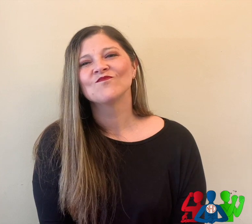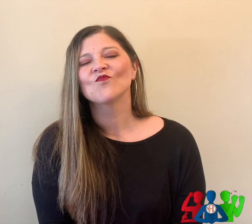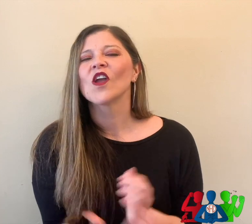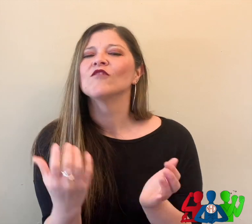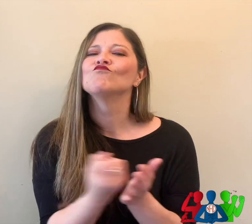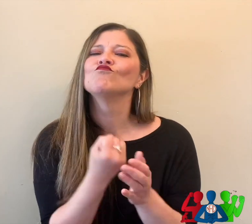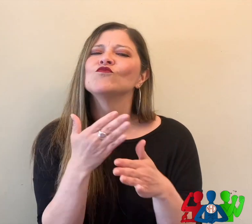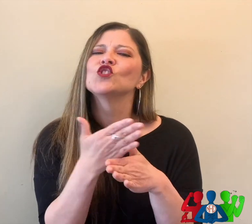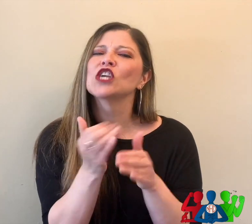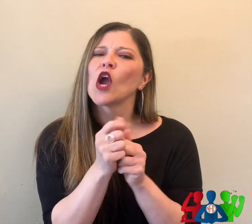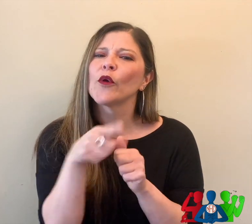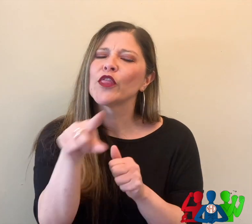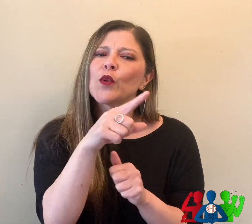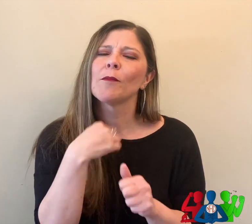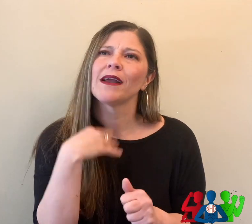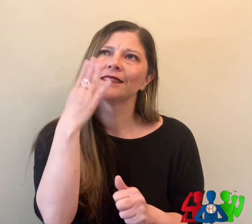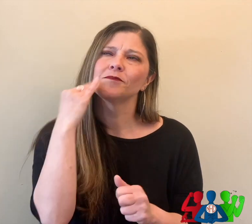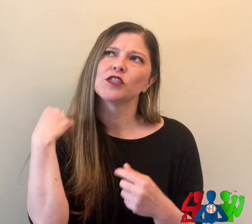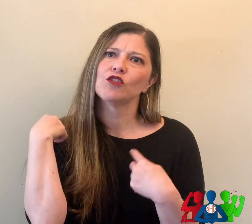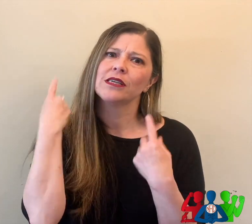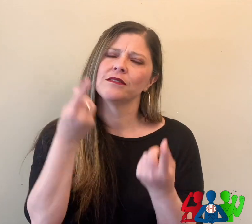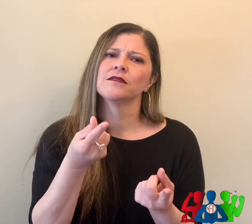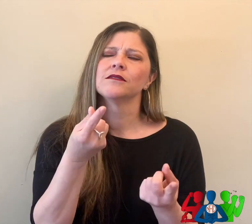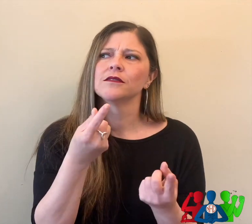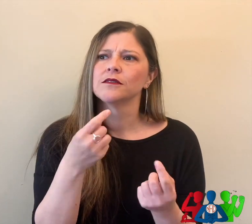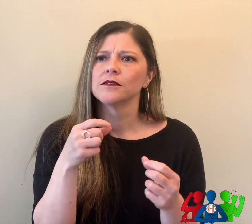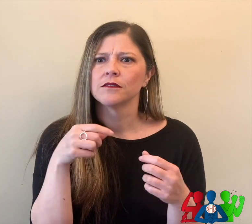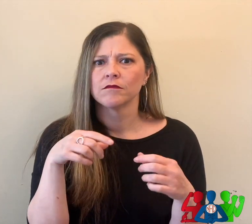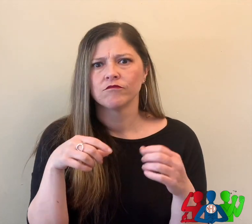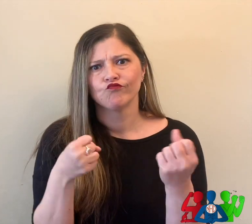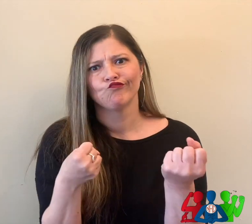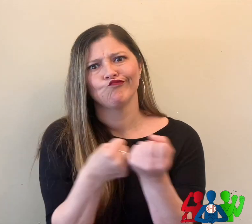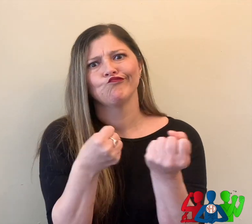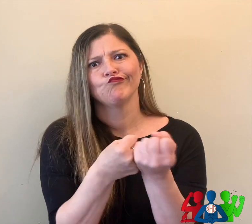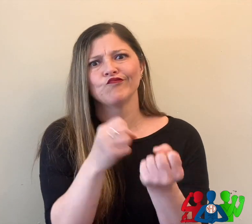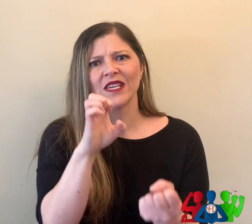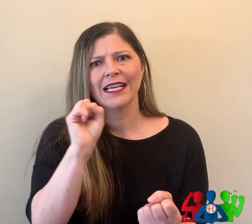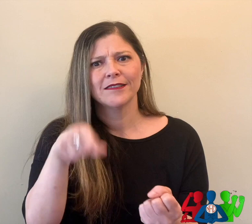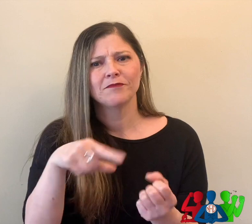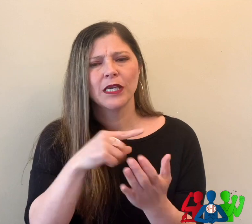provide support to emerging signers. And I hope that you may be able to use these ideas in